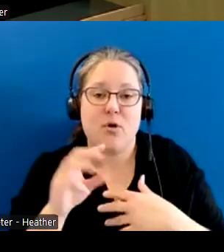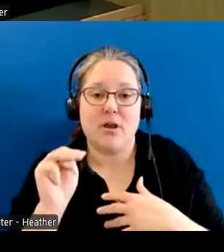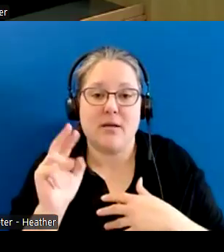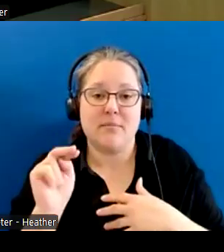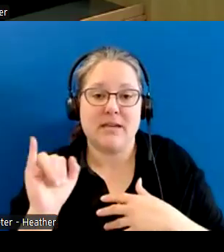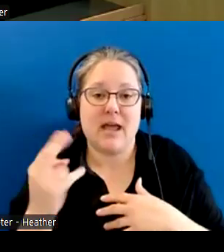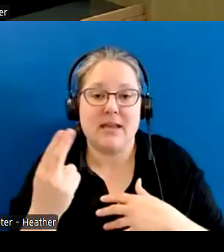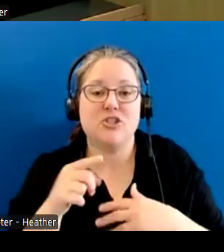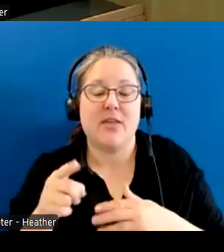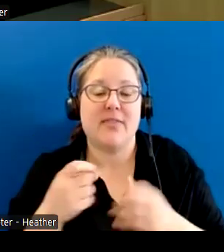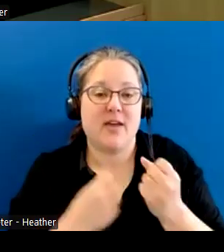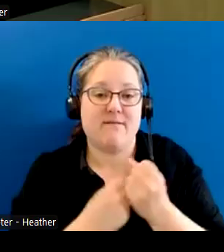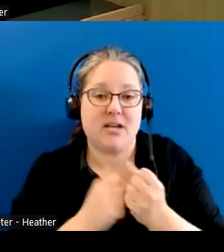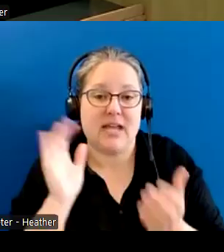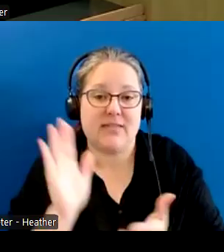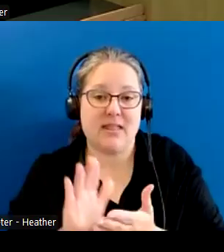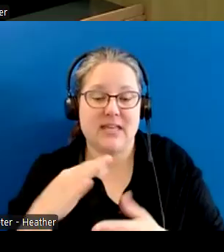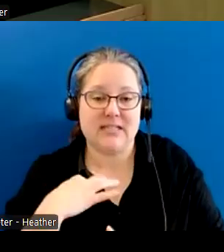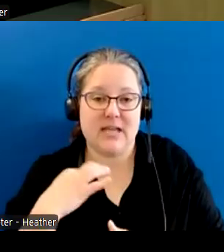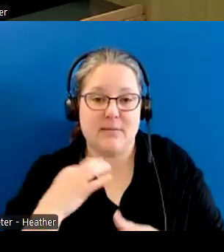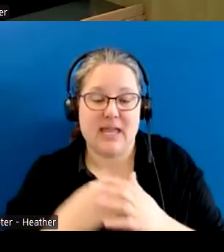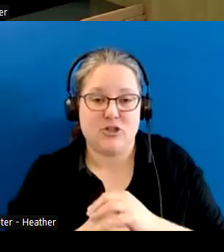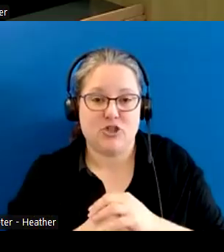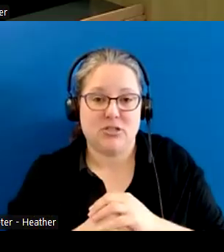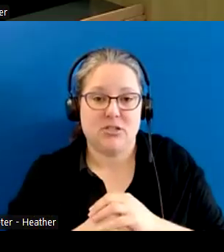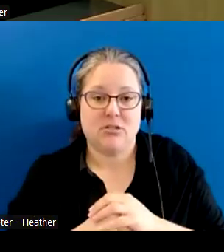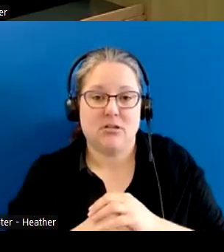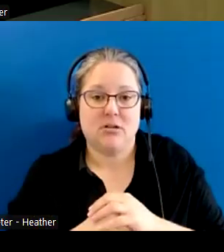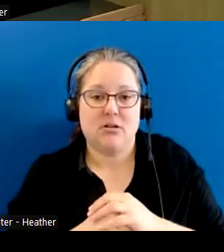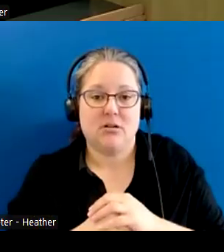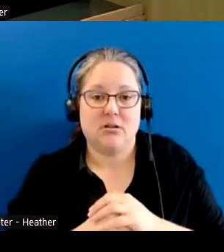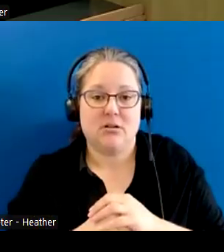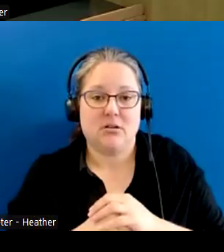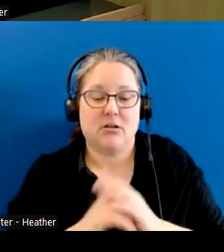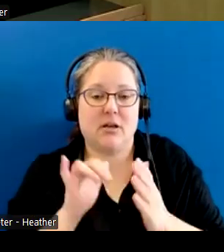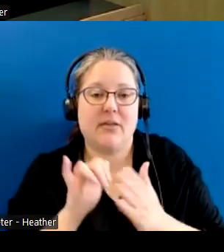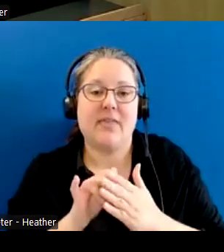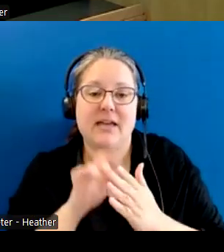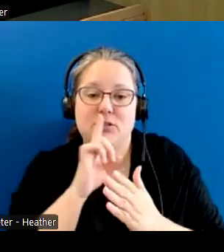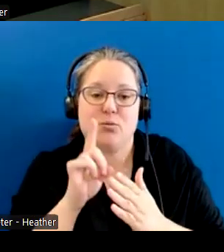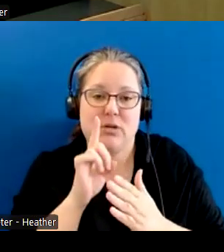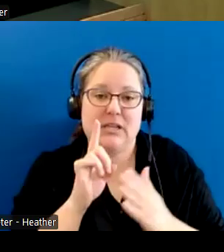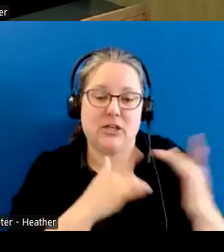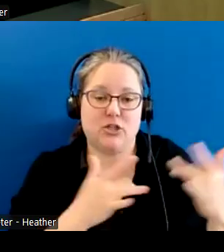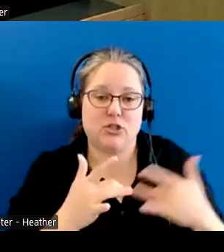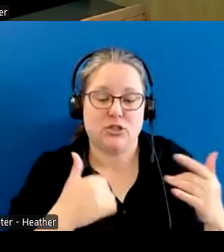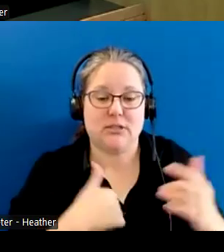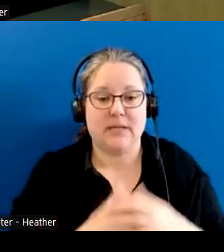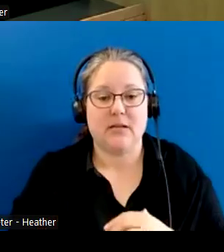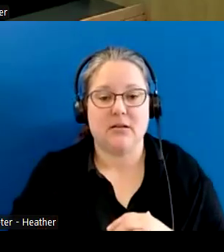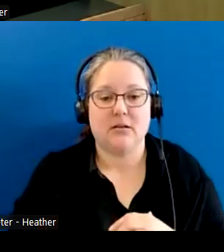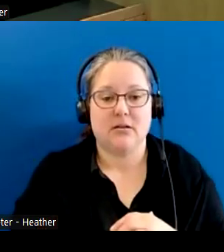institutes they're funding the least applications. Uh and so that's that's very troublesome. Anyway,